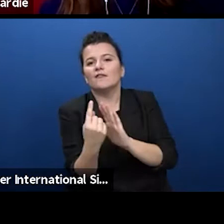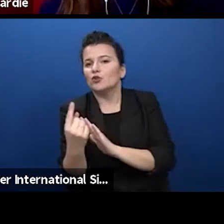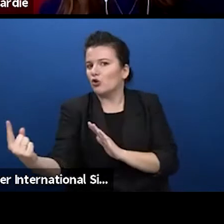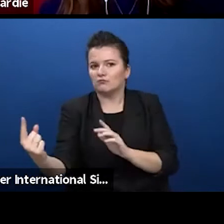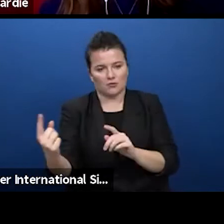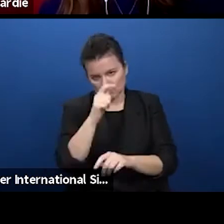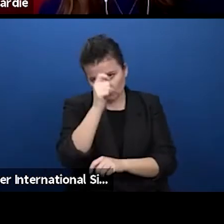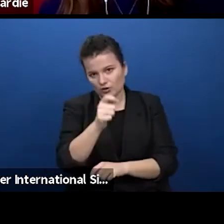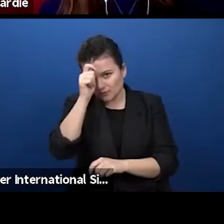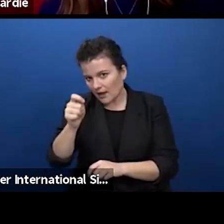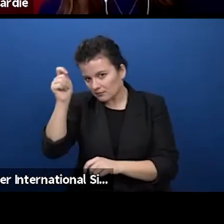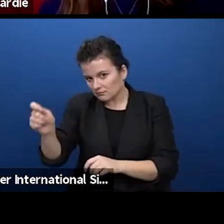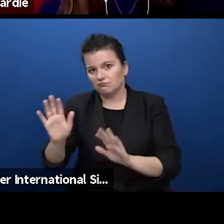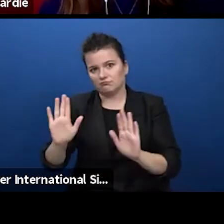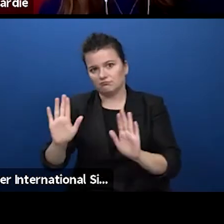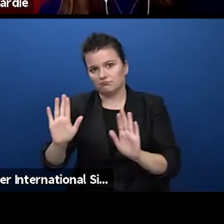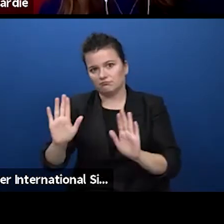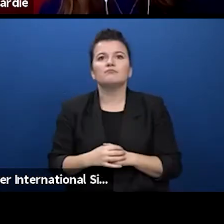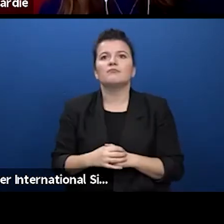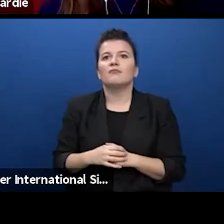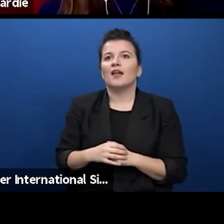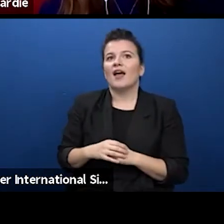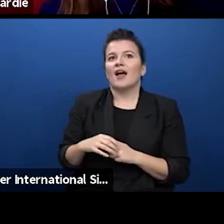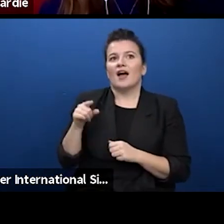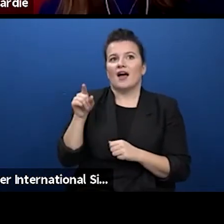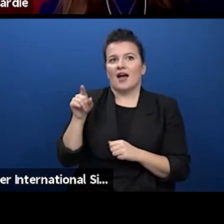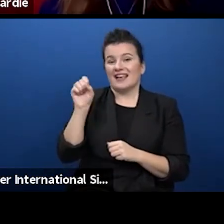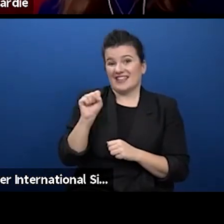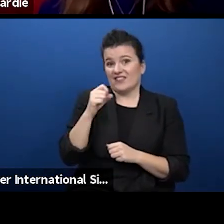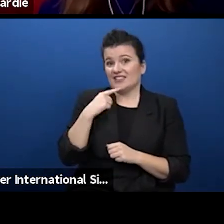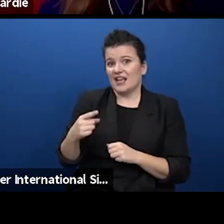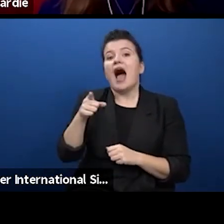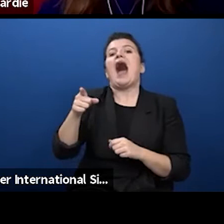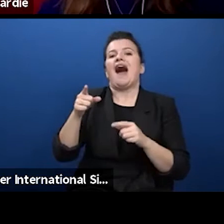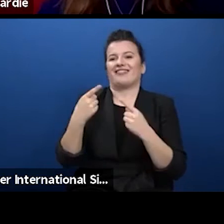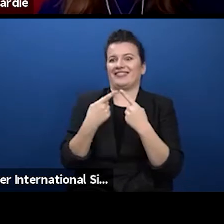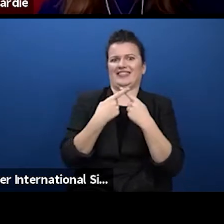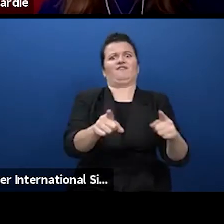stressing the differences but stressing the common language that you have in the diversity. Julia,